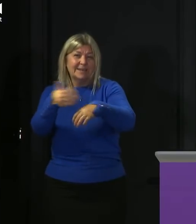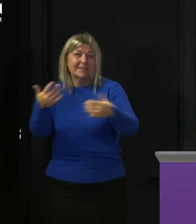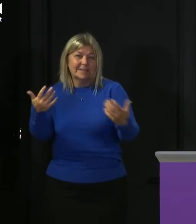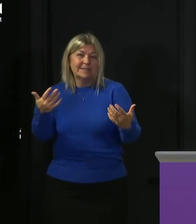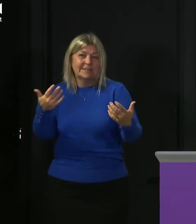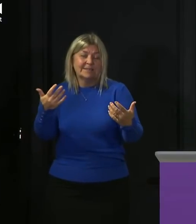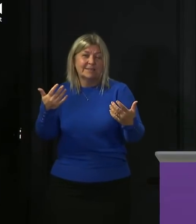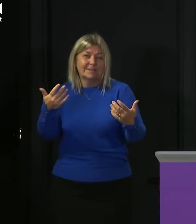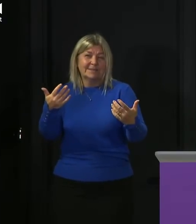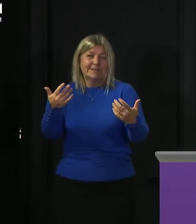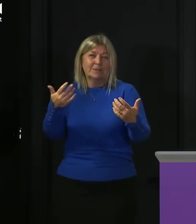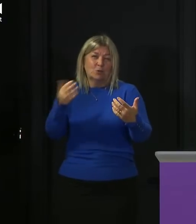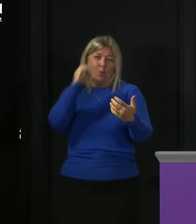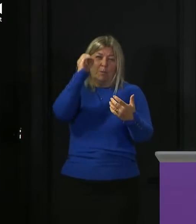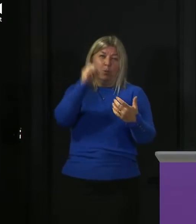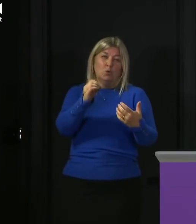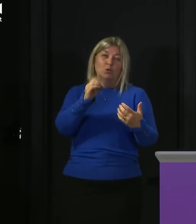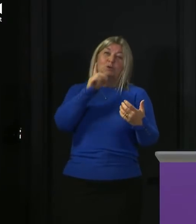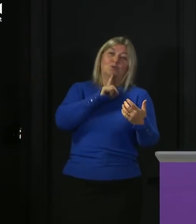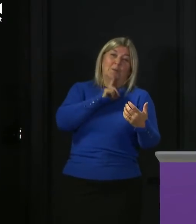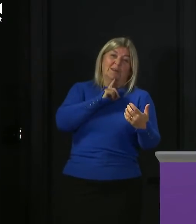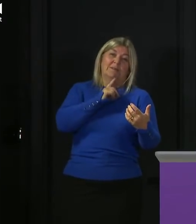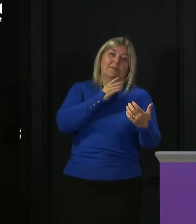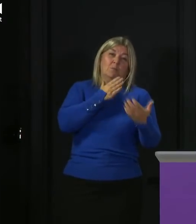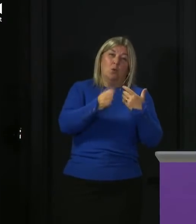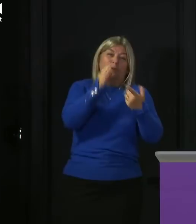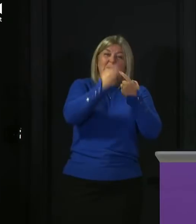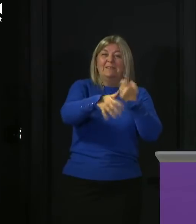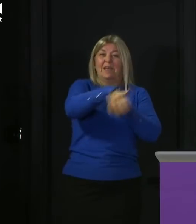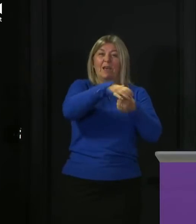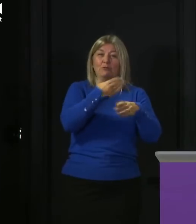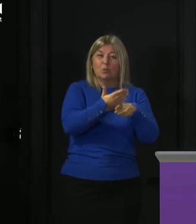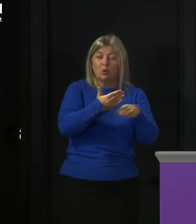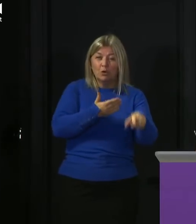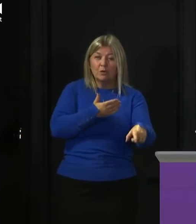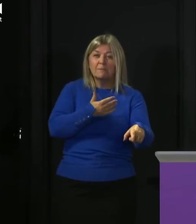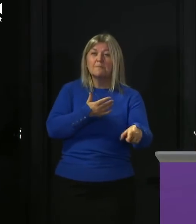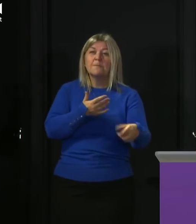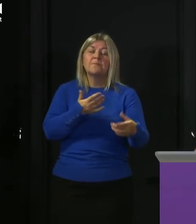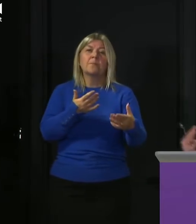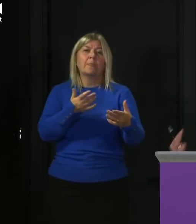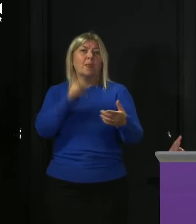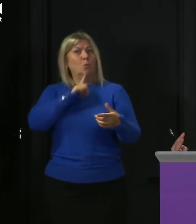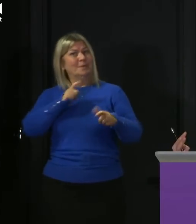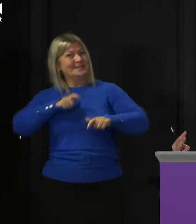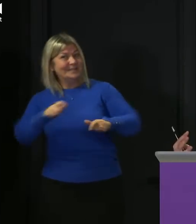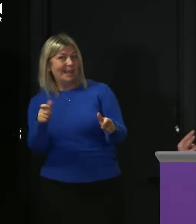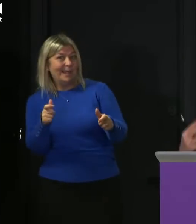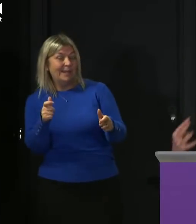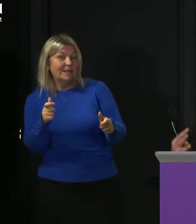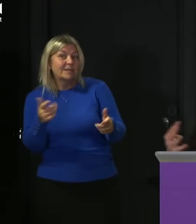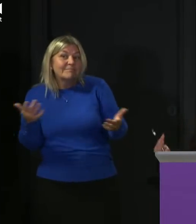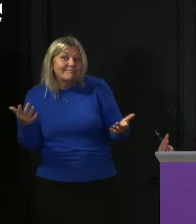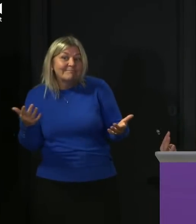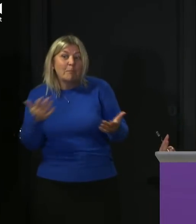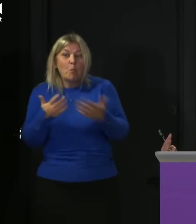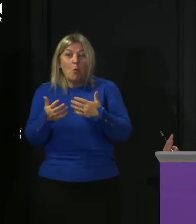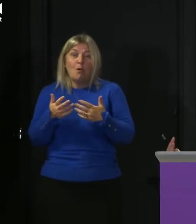disproportionately female workforce. Women also still have more of the caring responsibilities